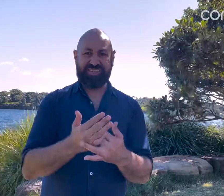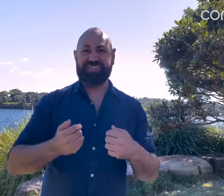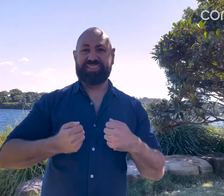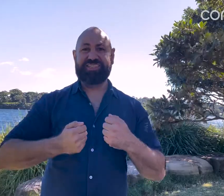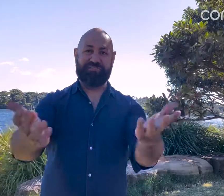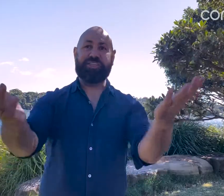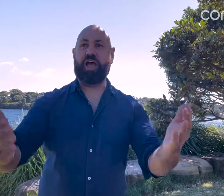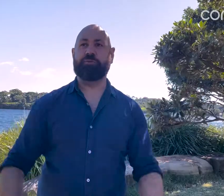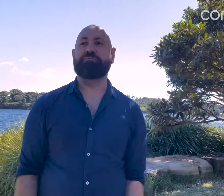deliver these out there!